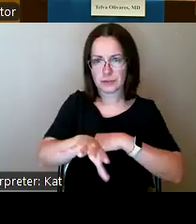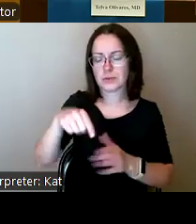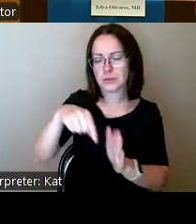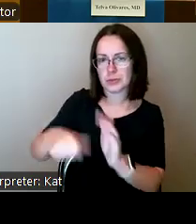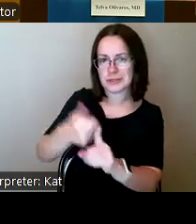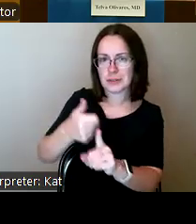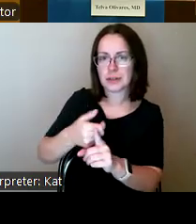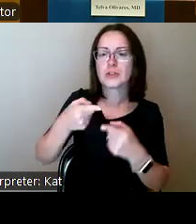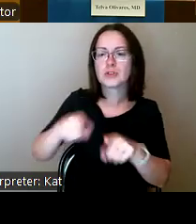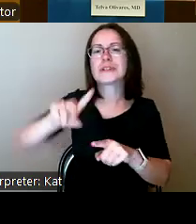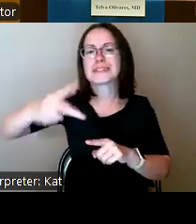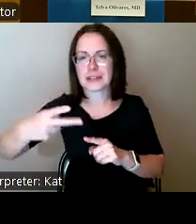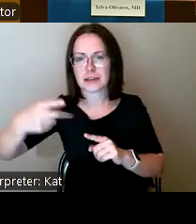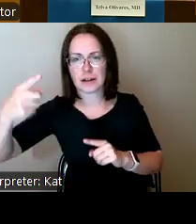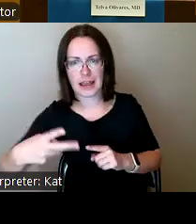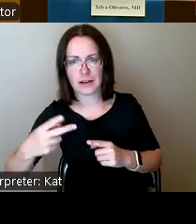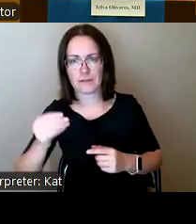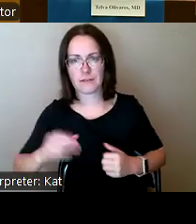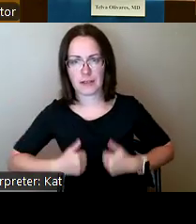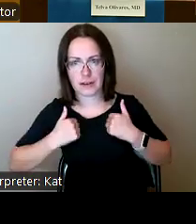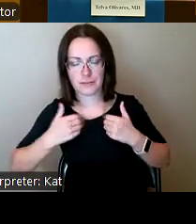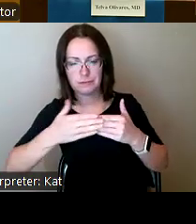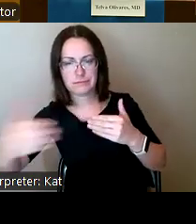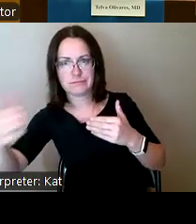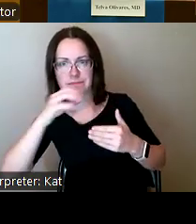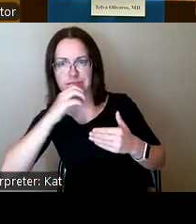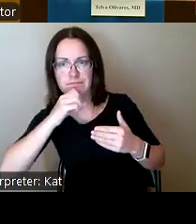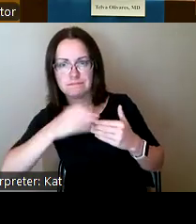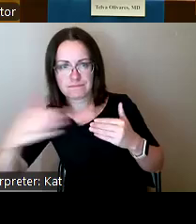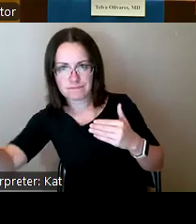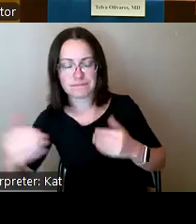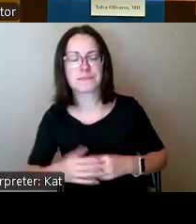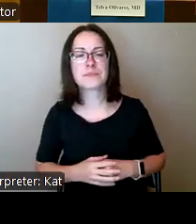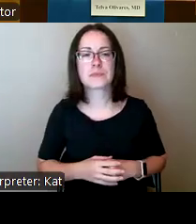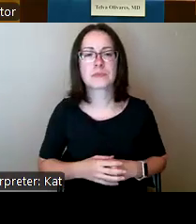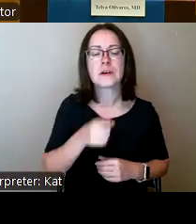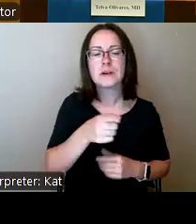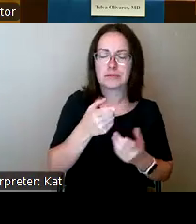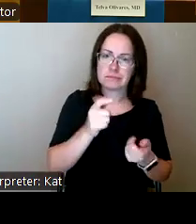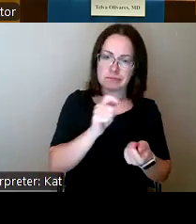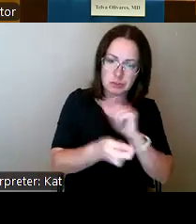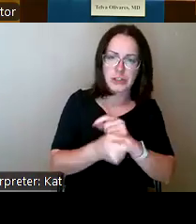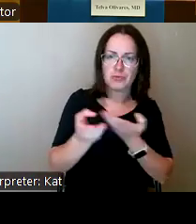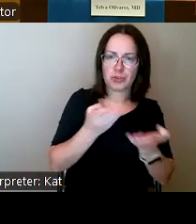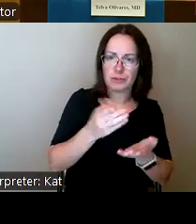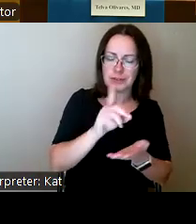of life and their implications to service system redesign with a particular emphasis on the design